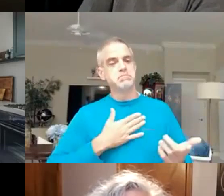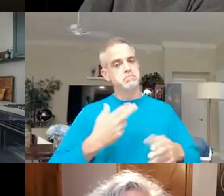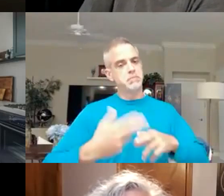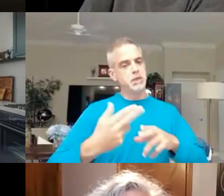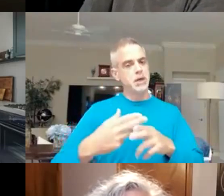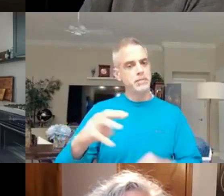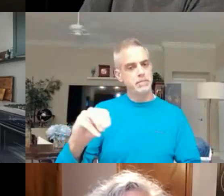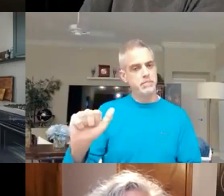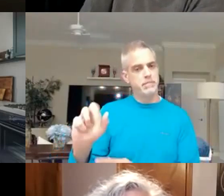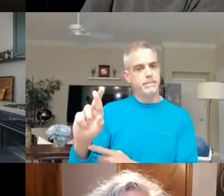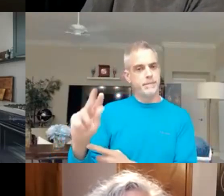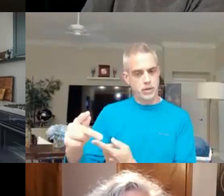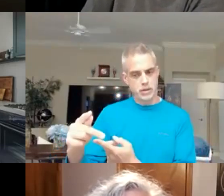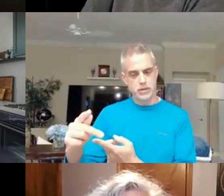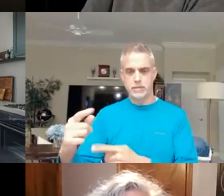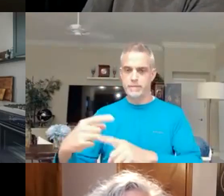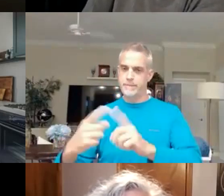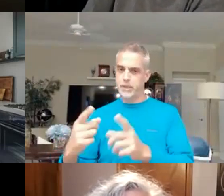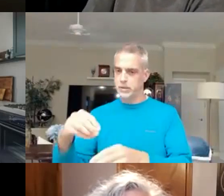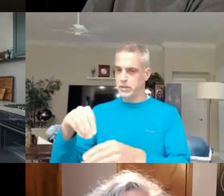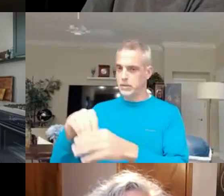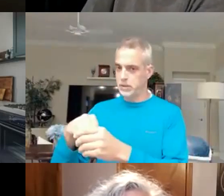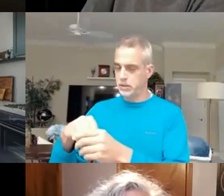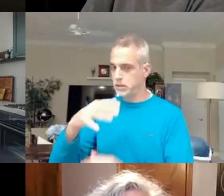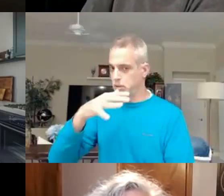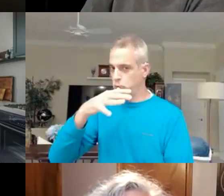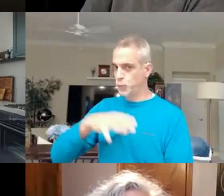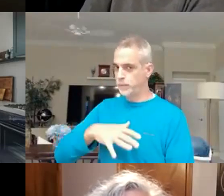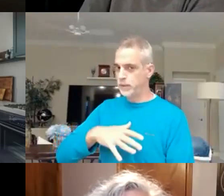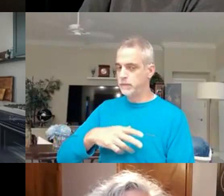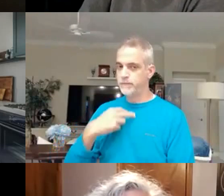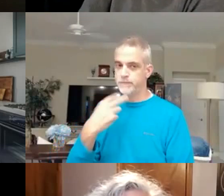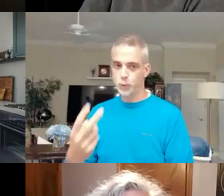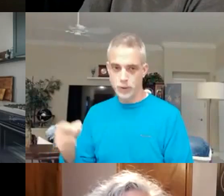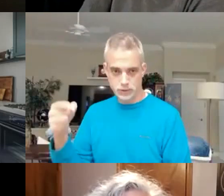and I start signing. I tell them my name it's Mark and...